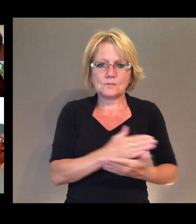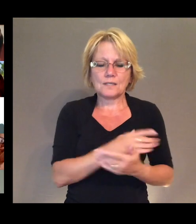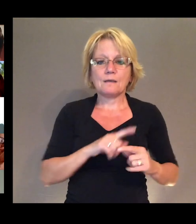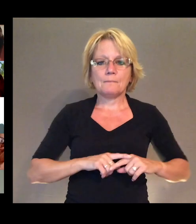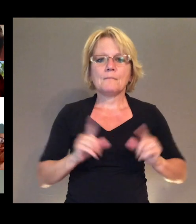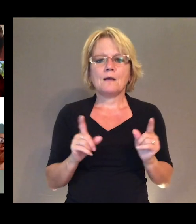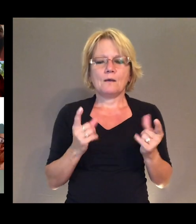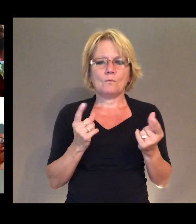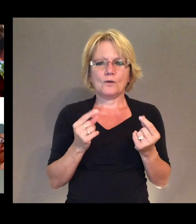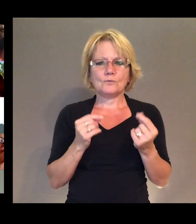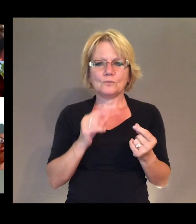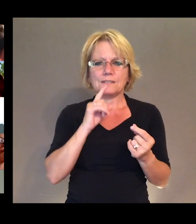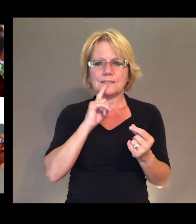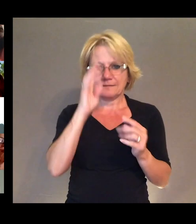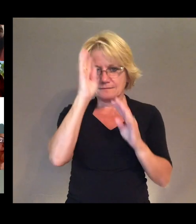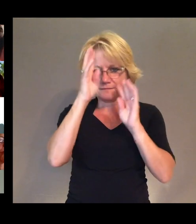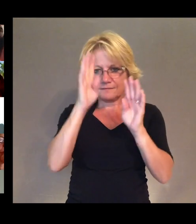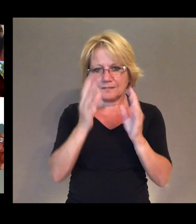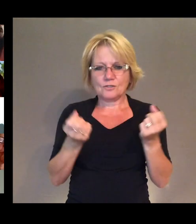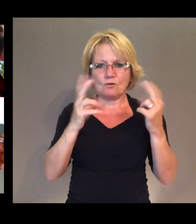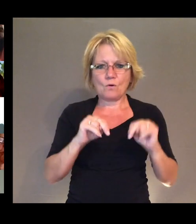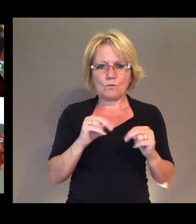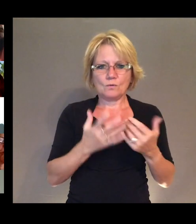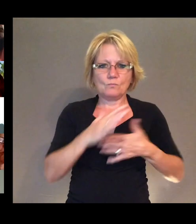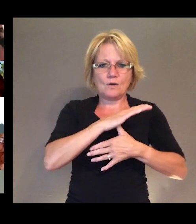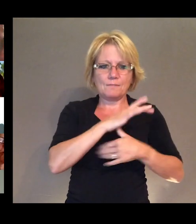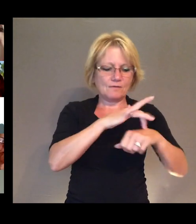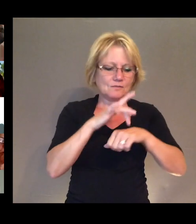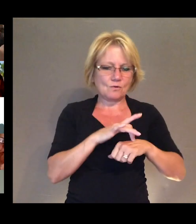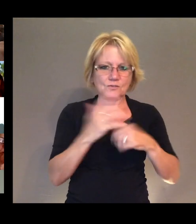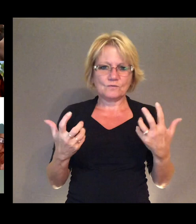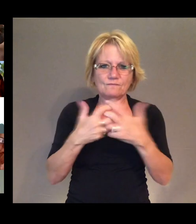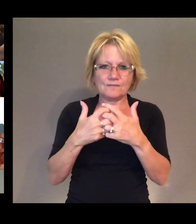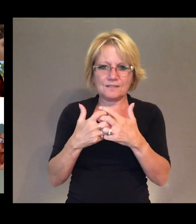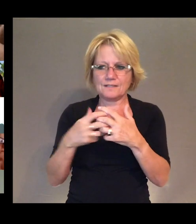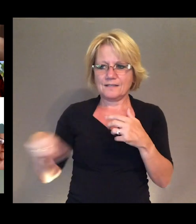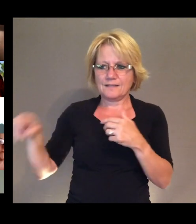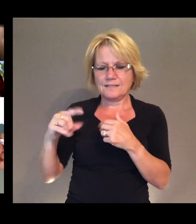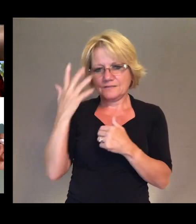deejaying your own primary sources to fit the faces of the students in your classroom."